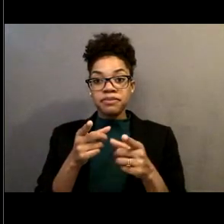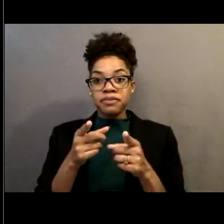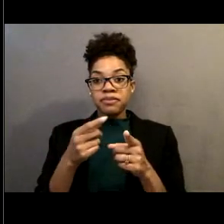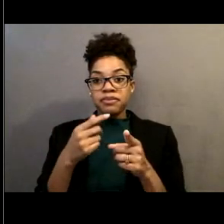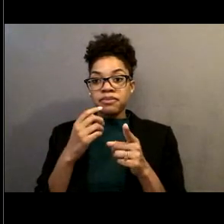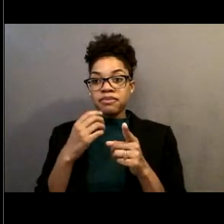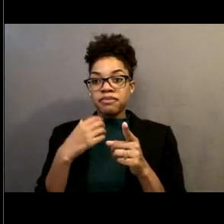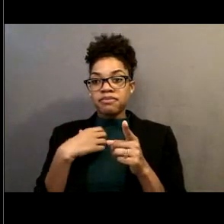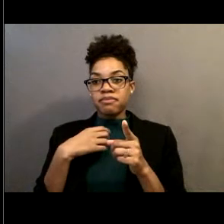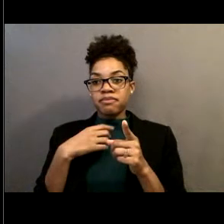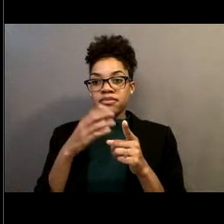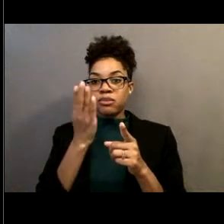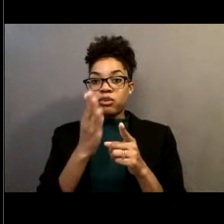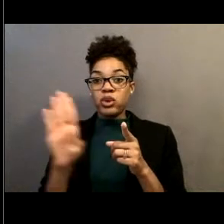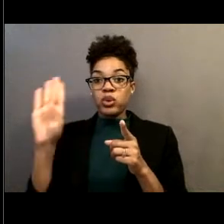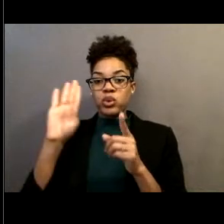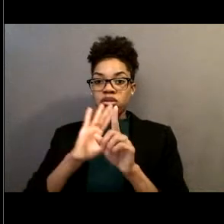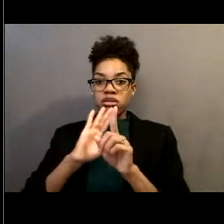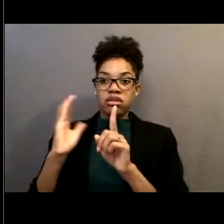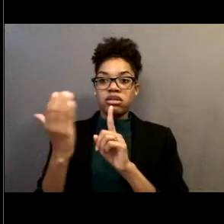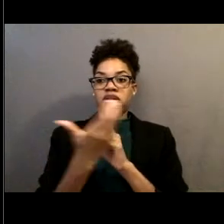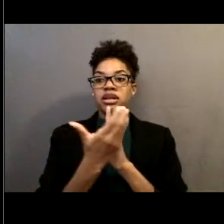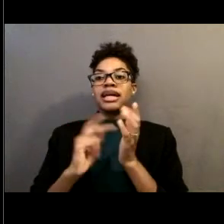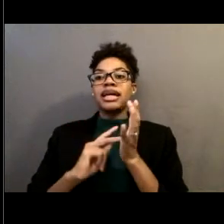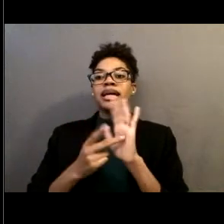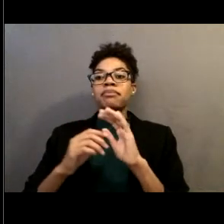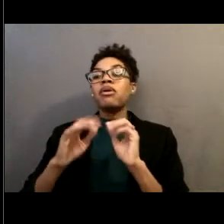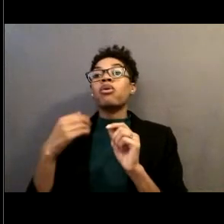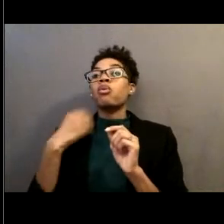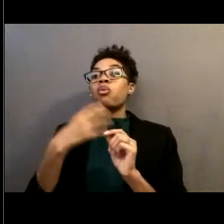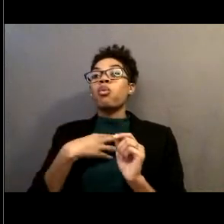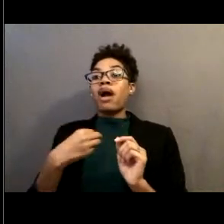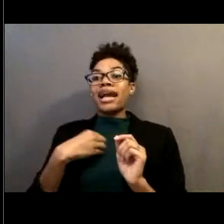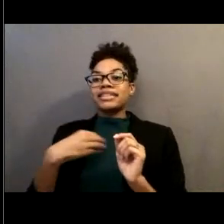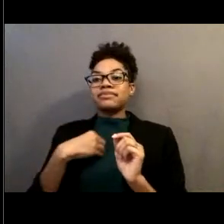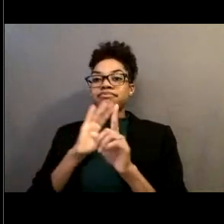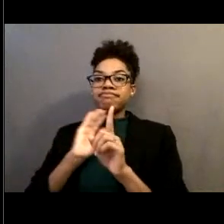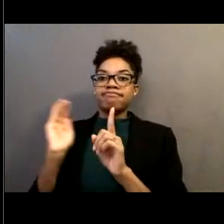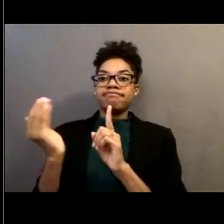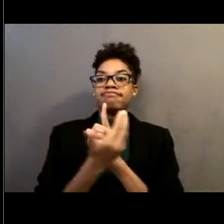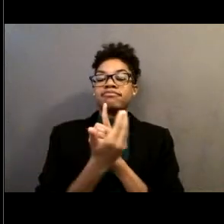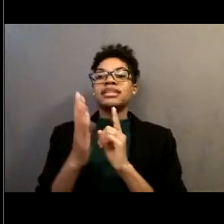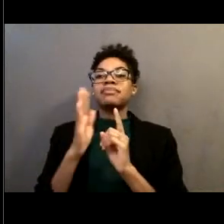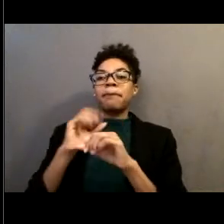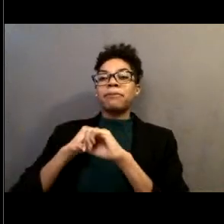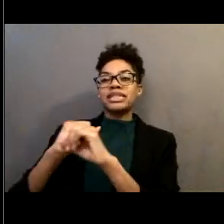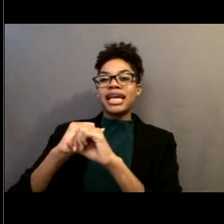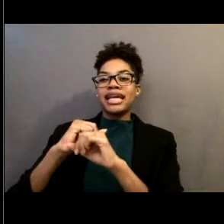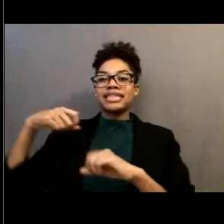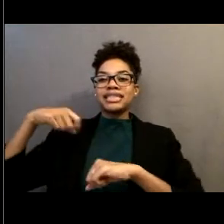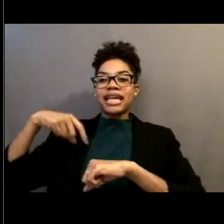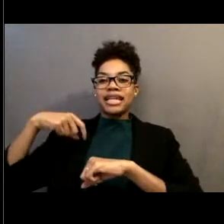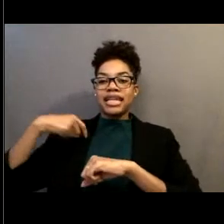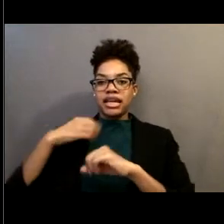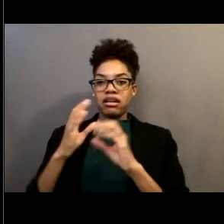or just the air forces on the satellite as the rocket is pushing it through the atmosphere. That's really critical because you can't have